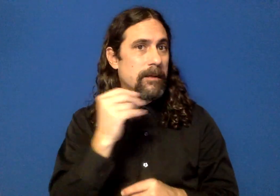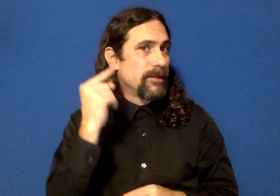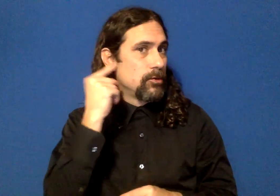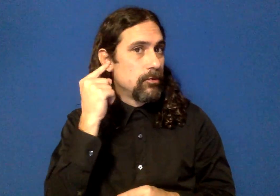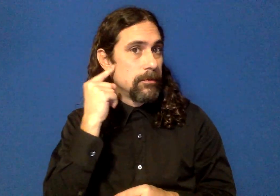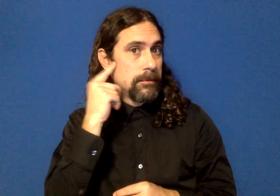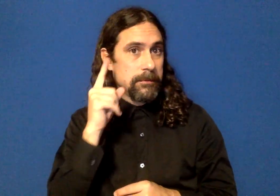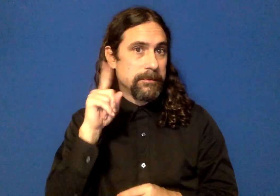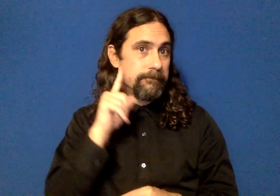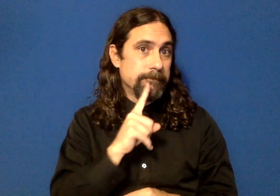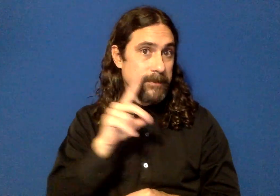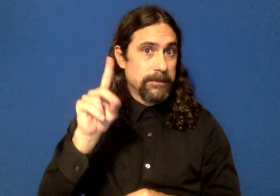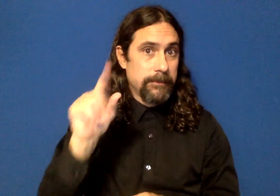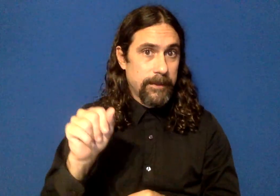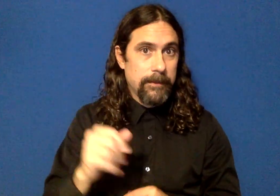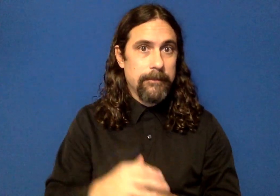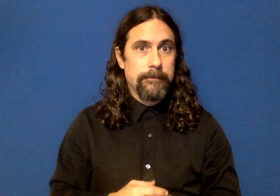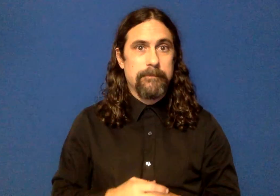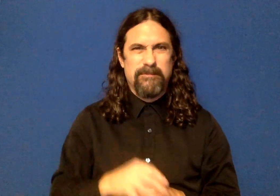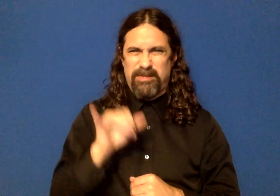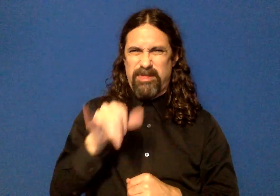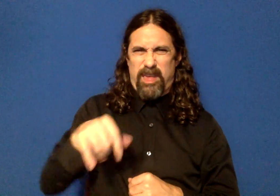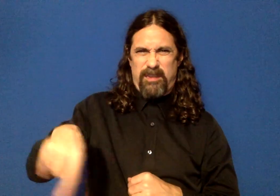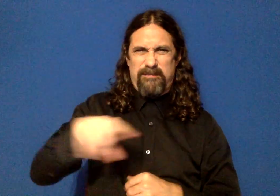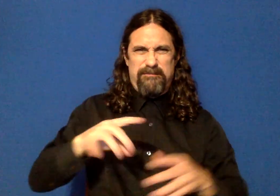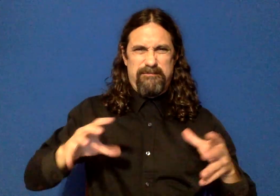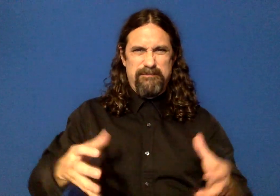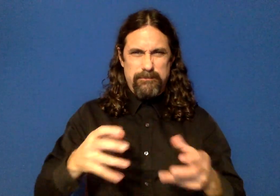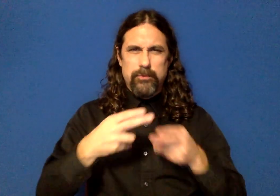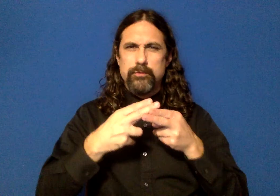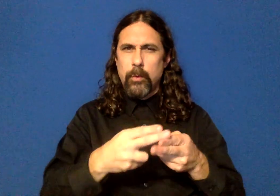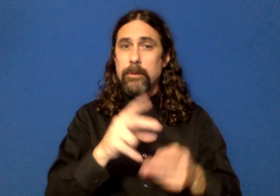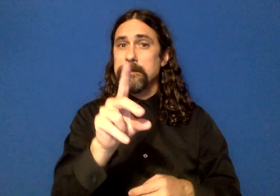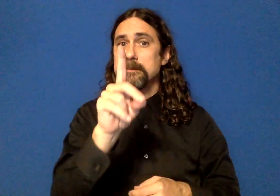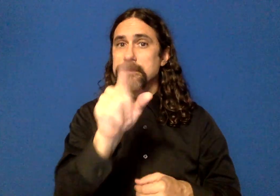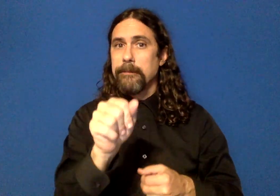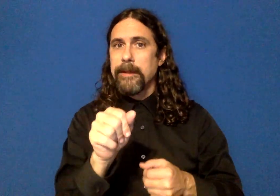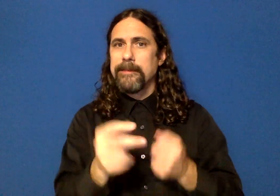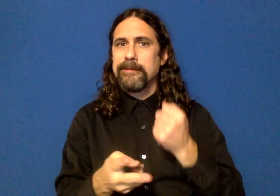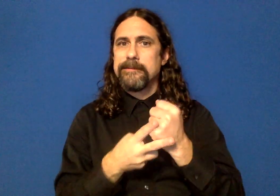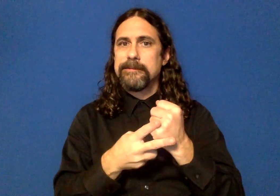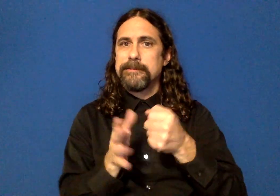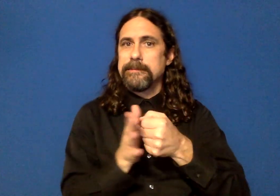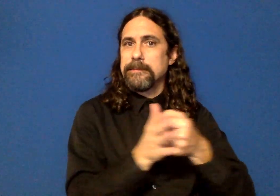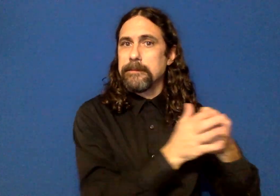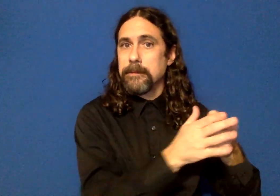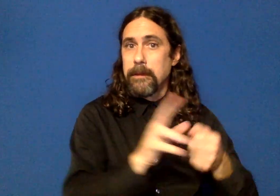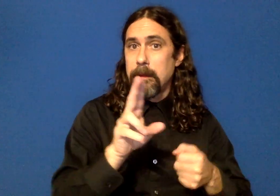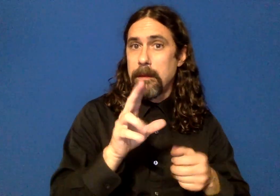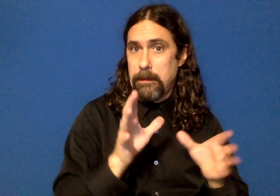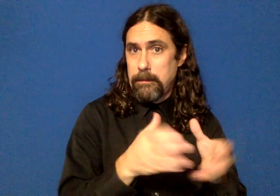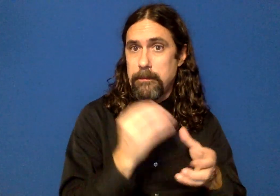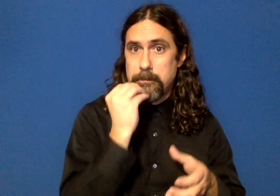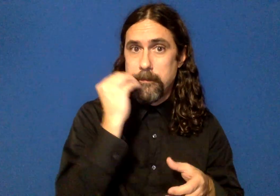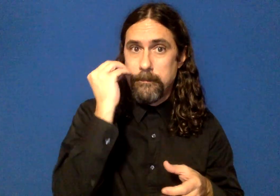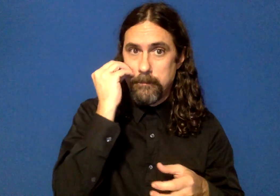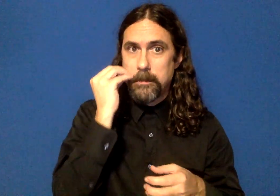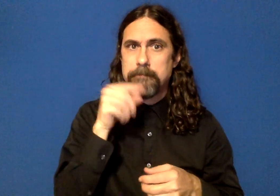and they are designed according to the Uniform Federal Accessibility Standards (UFAS).